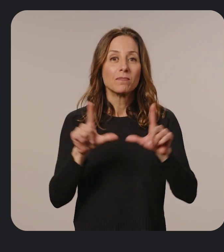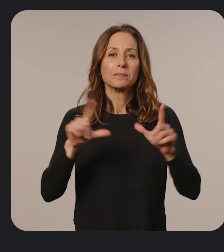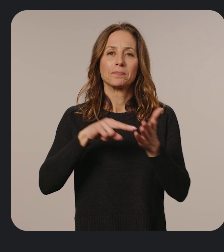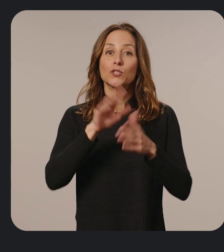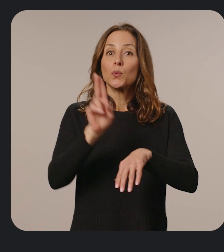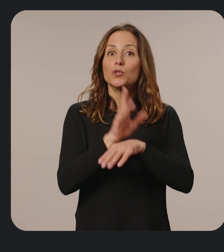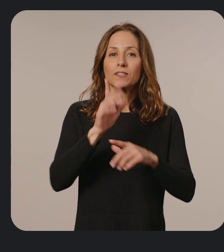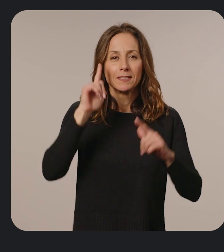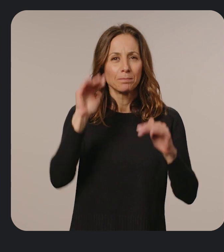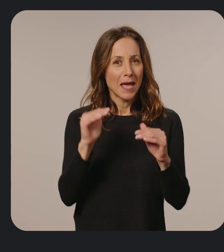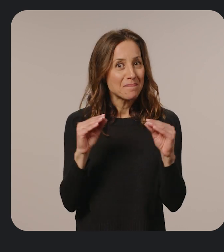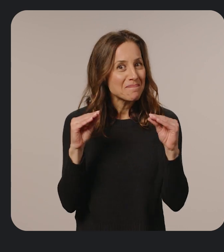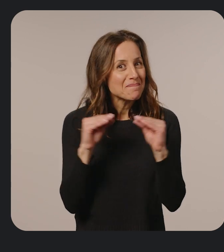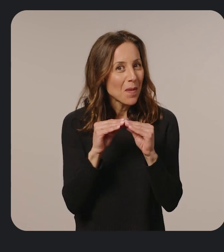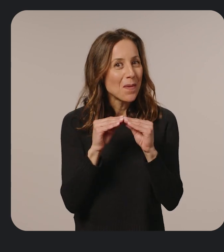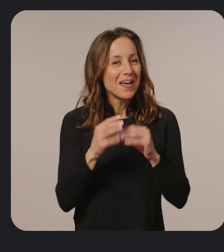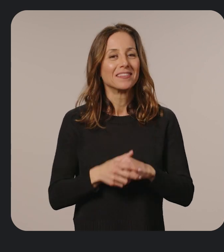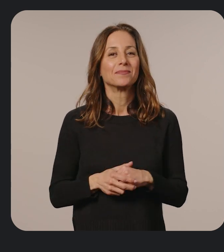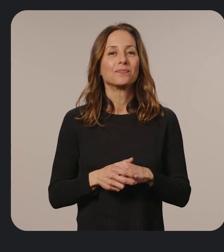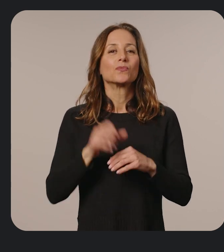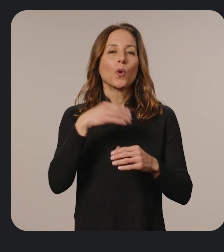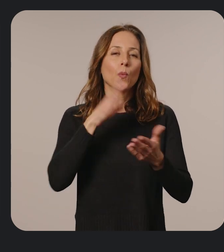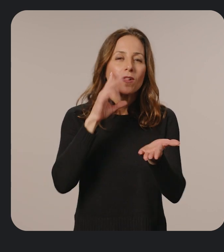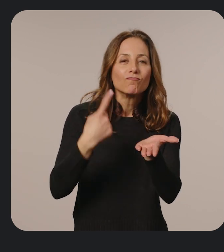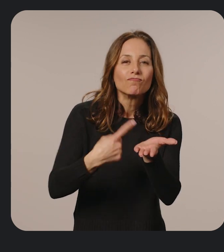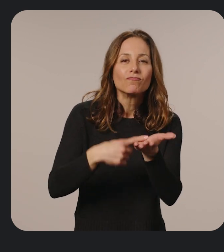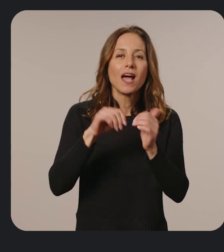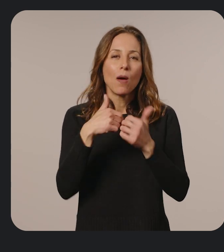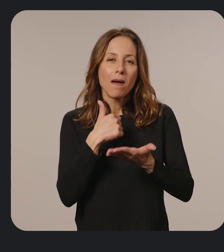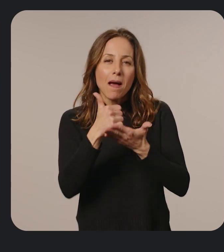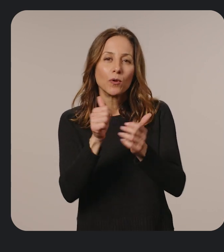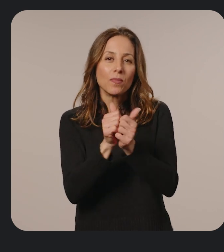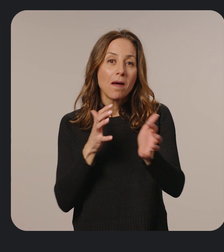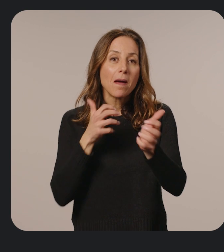and form factors, this means your users expect a lot more. So we'll go over how we're helping you